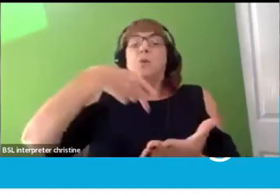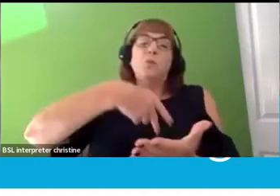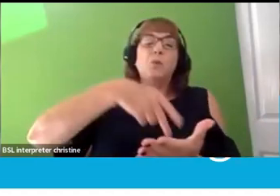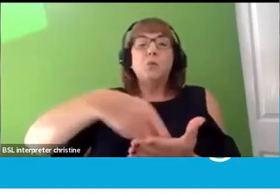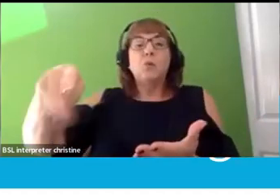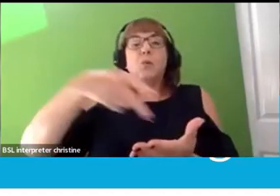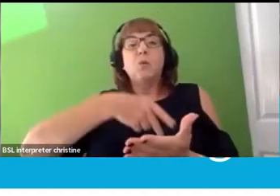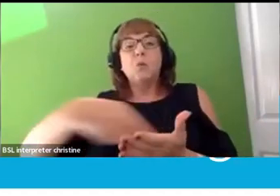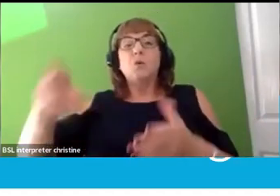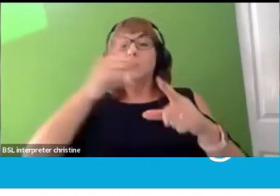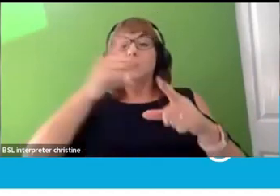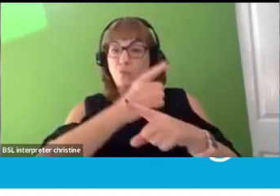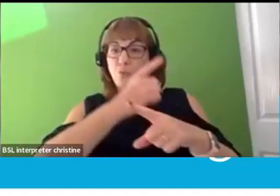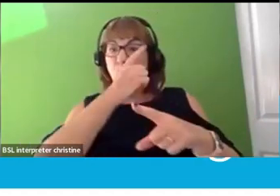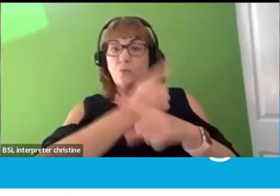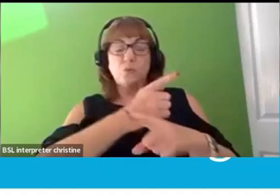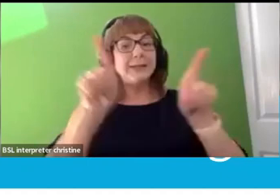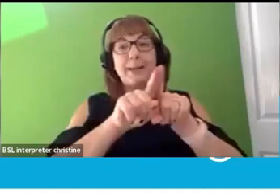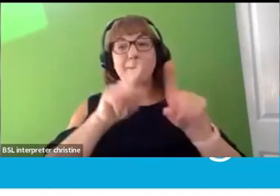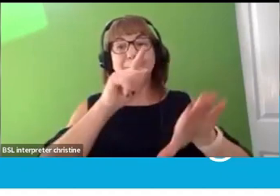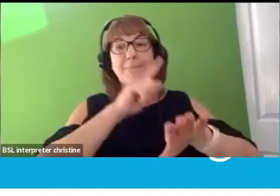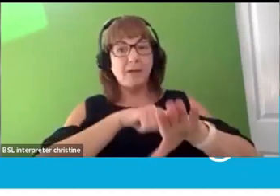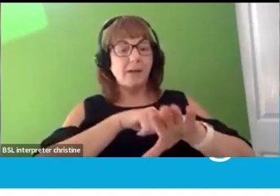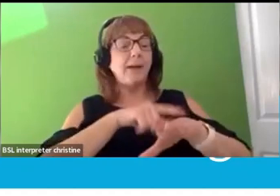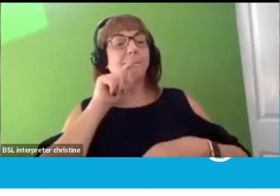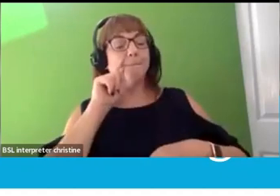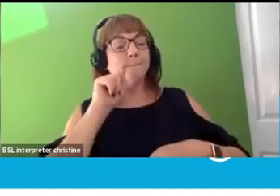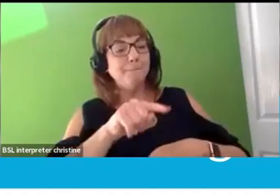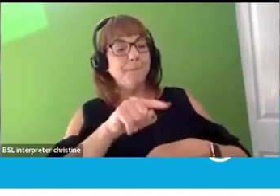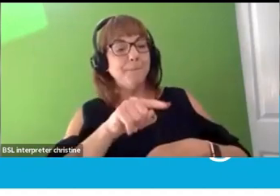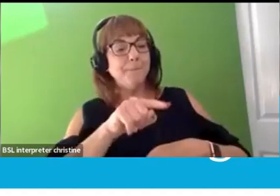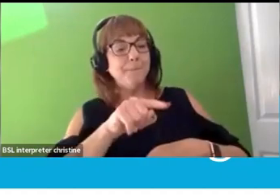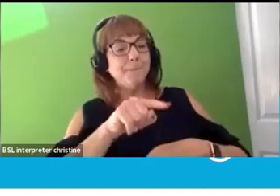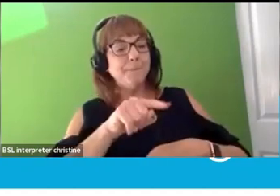it's easier to listen when you've been to the gym, it's easier to concentrate if you're driving